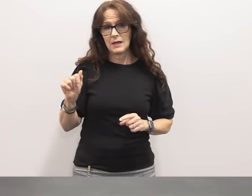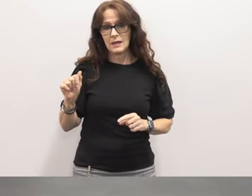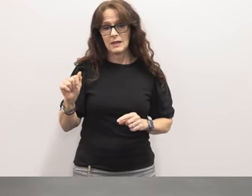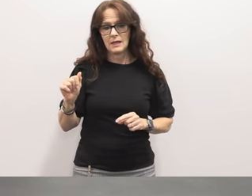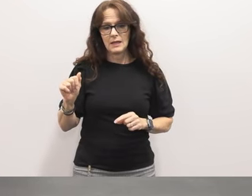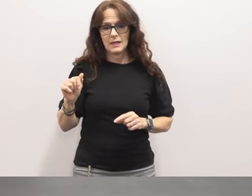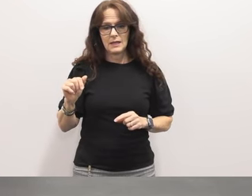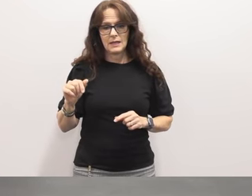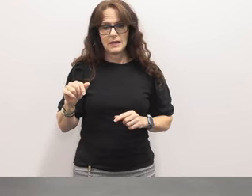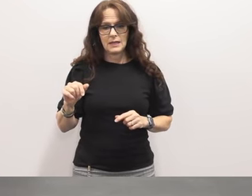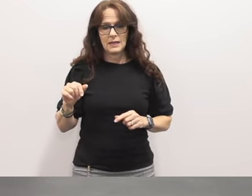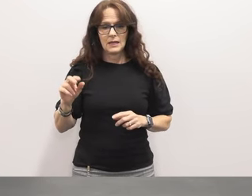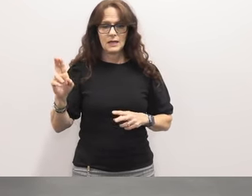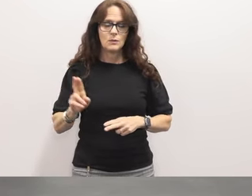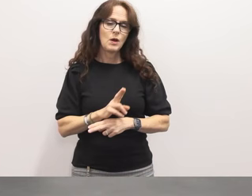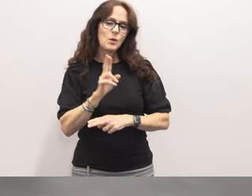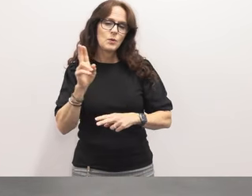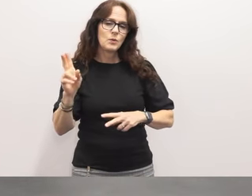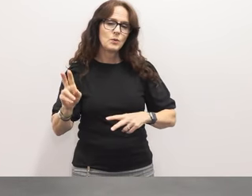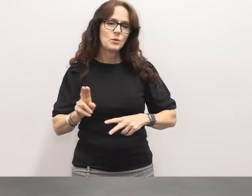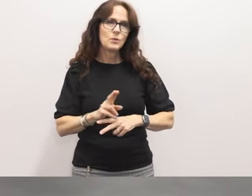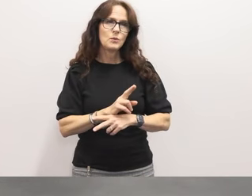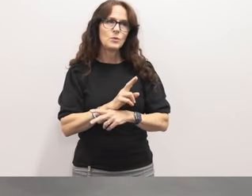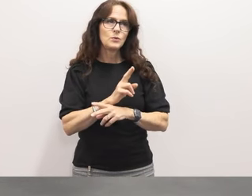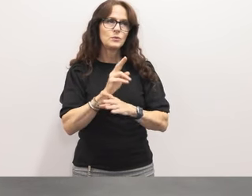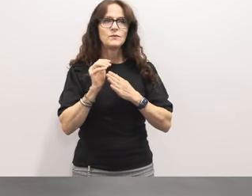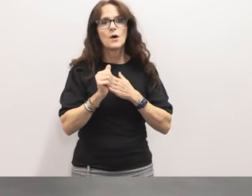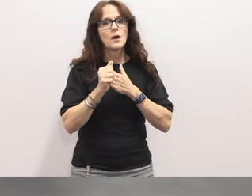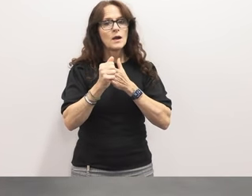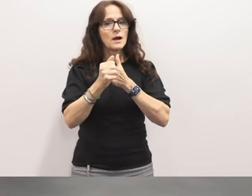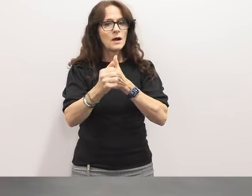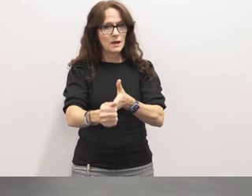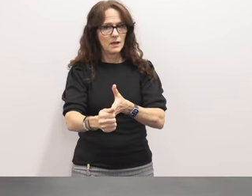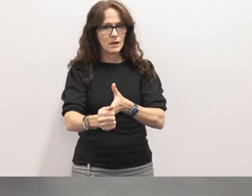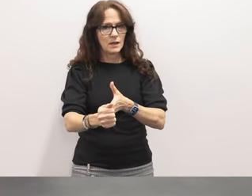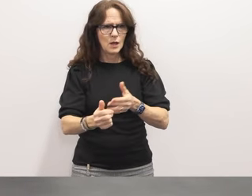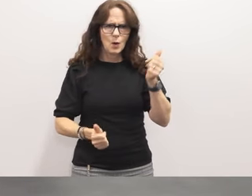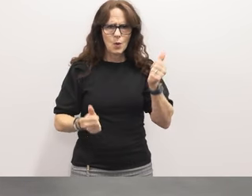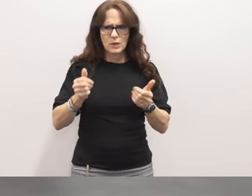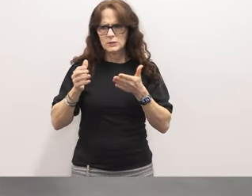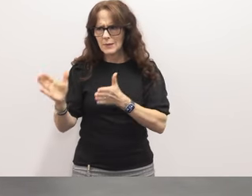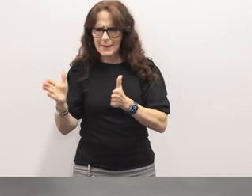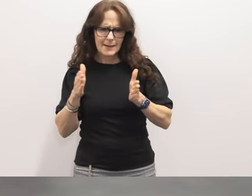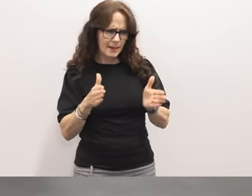that guides us, it tells us the direction to go, whether there are challenges,